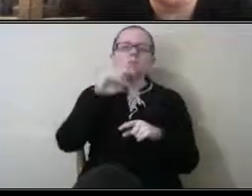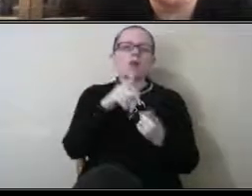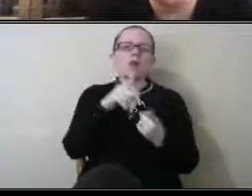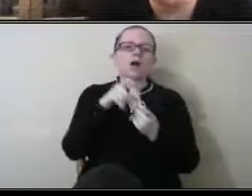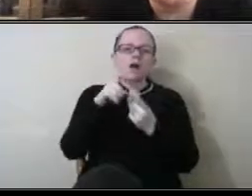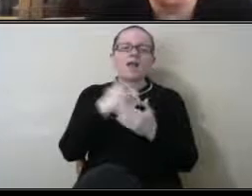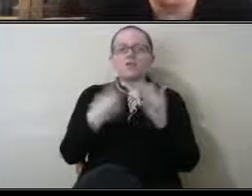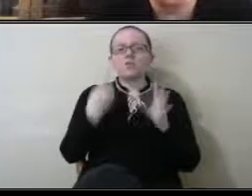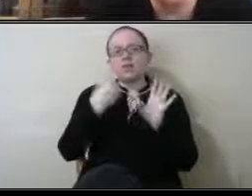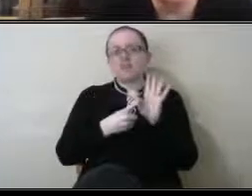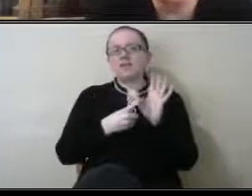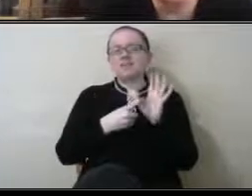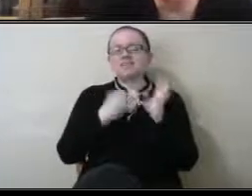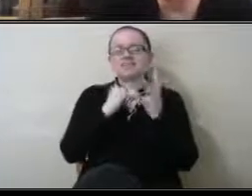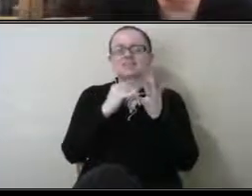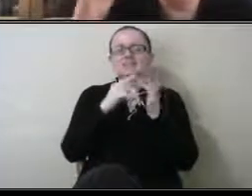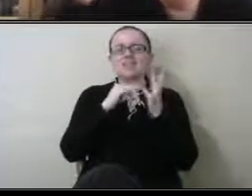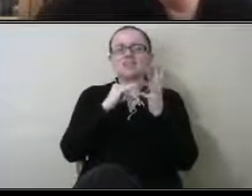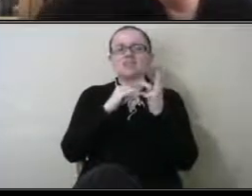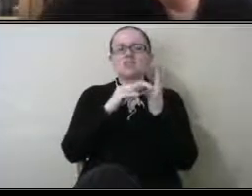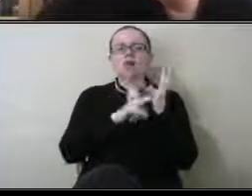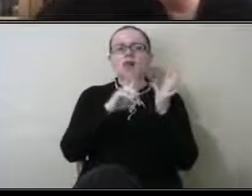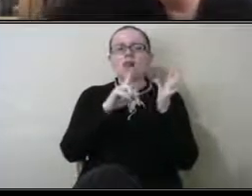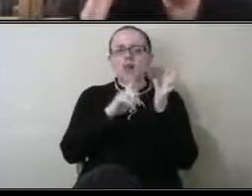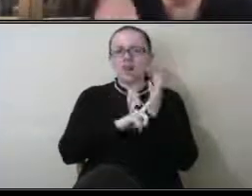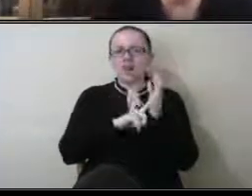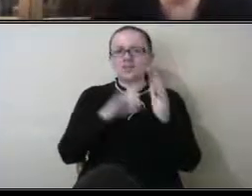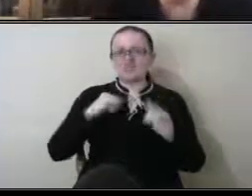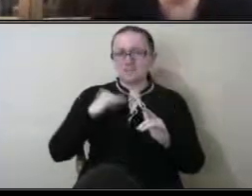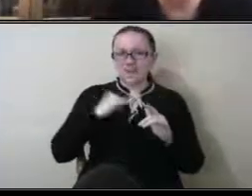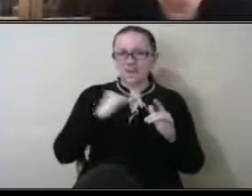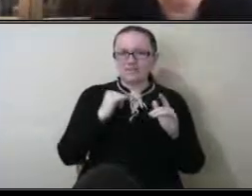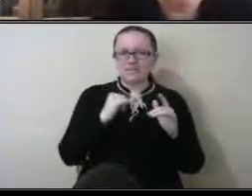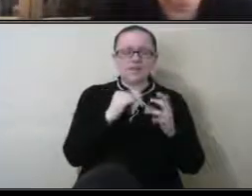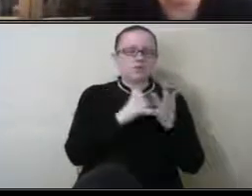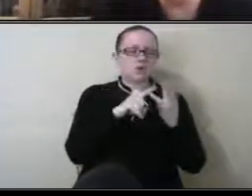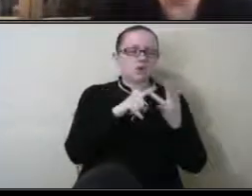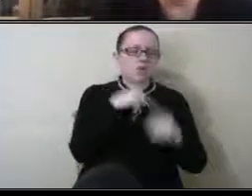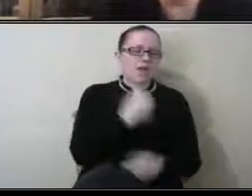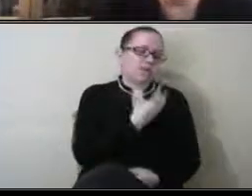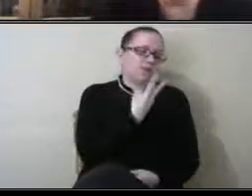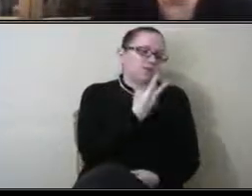as many people probably know we grow from a small team of 20 odd up to you know more than 100 people